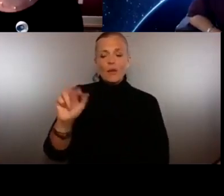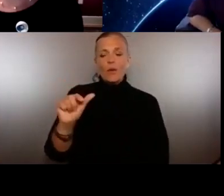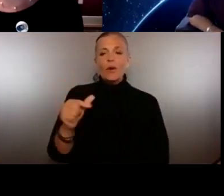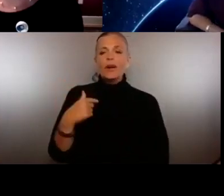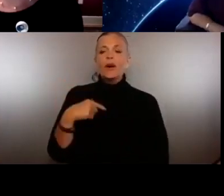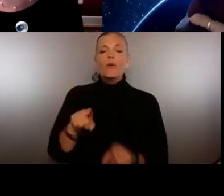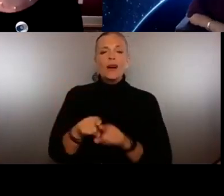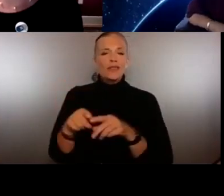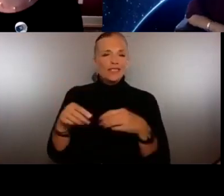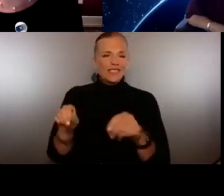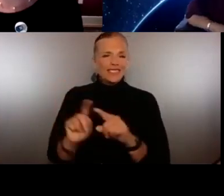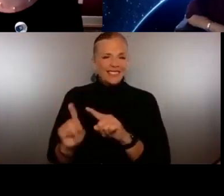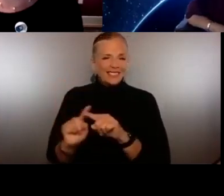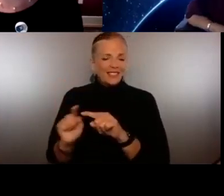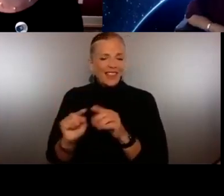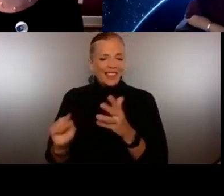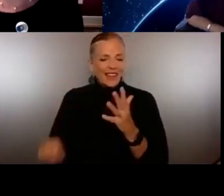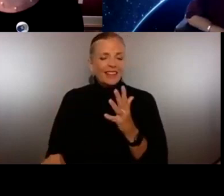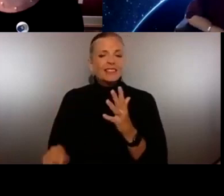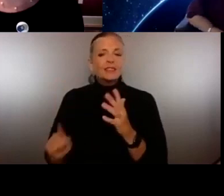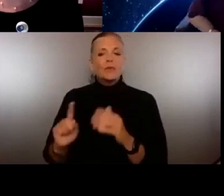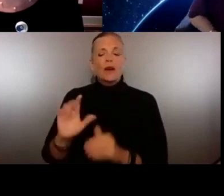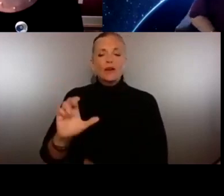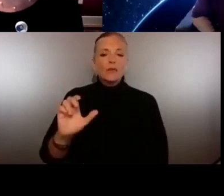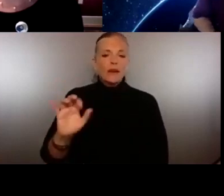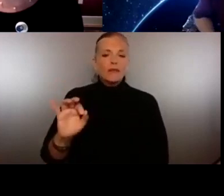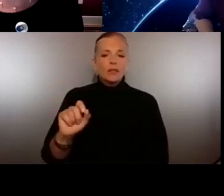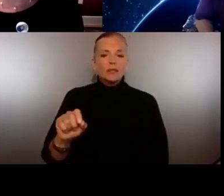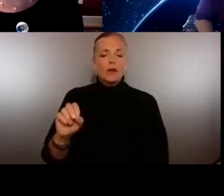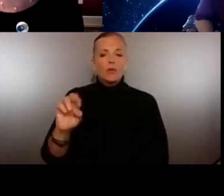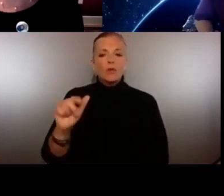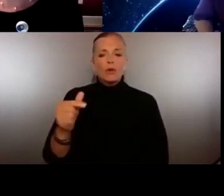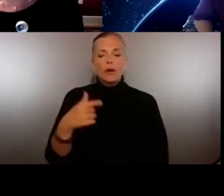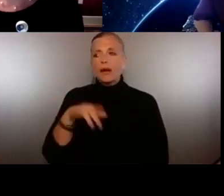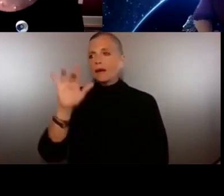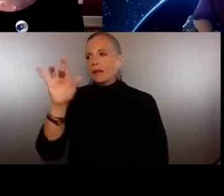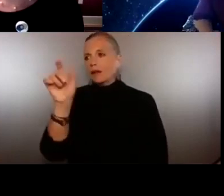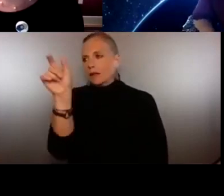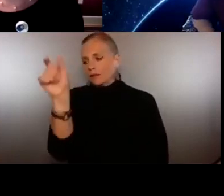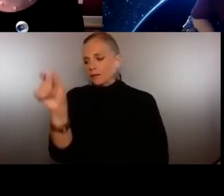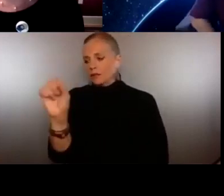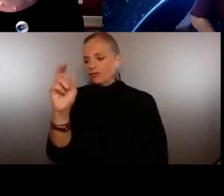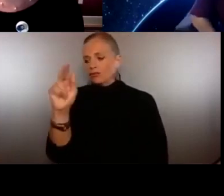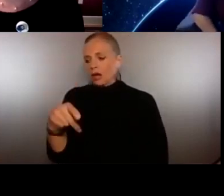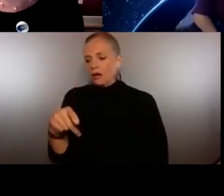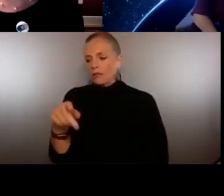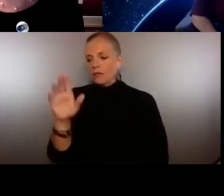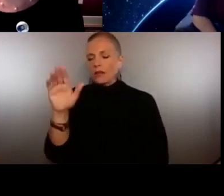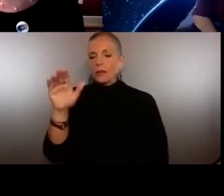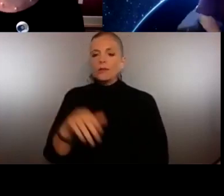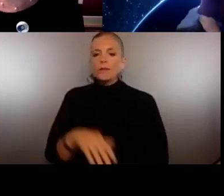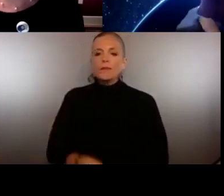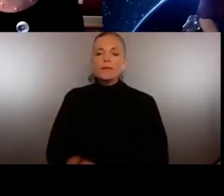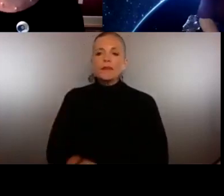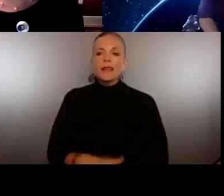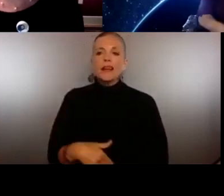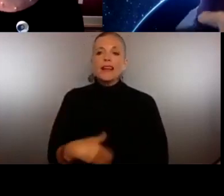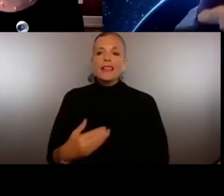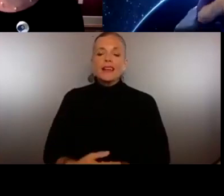CommunicationFIRST.org, by clicking on "Shop" in the upper right-hand corner. In the next few days, we'll send a follow-up email